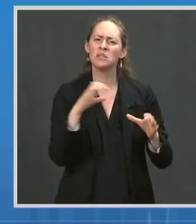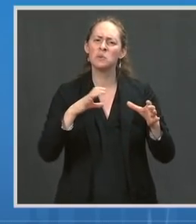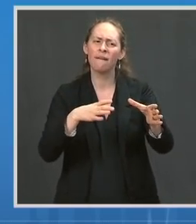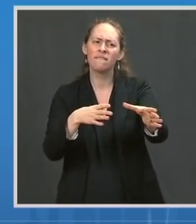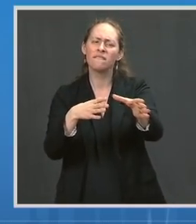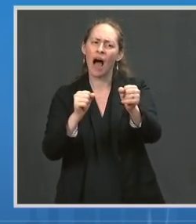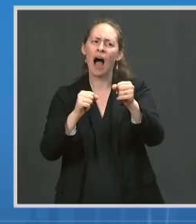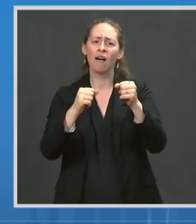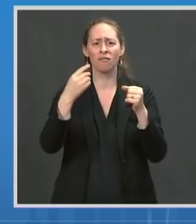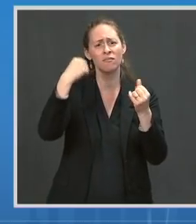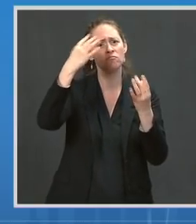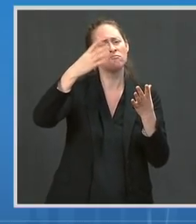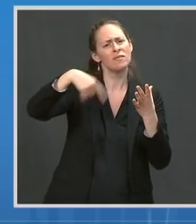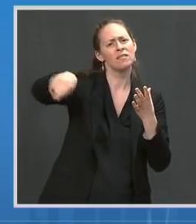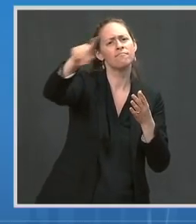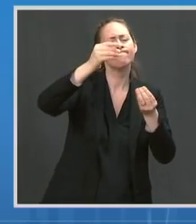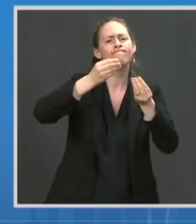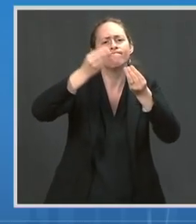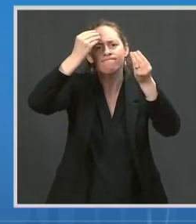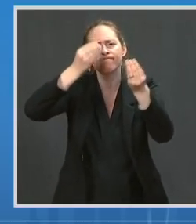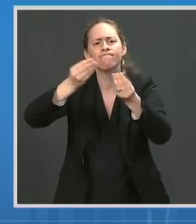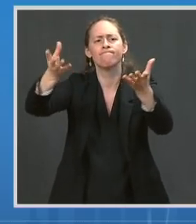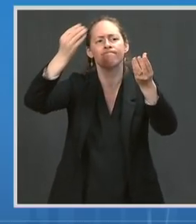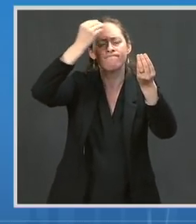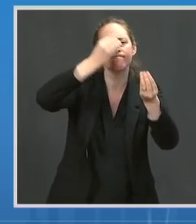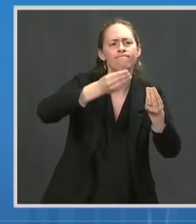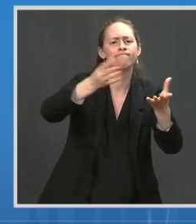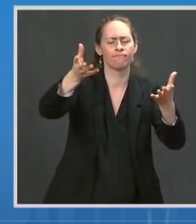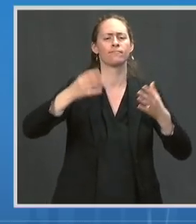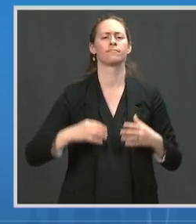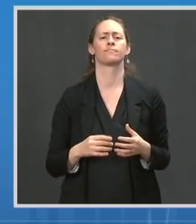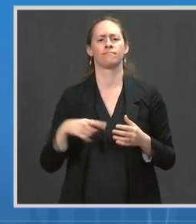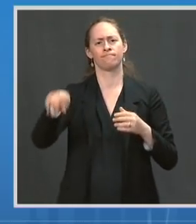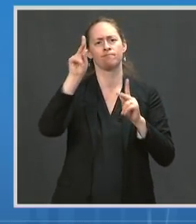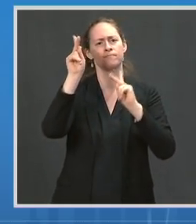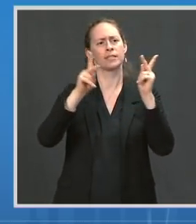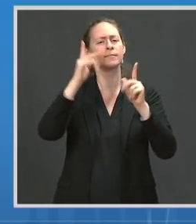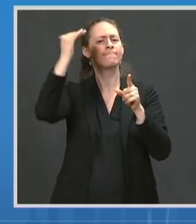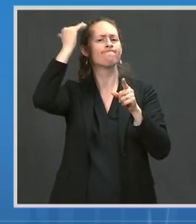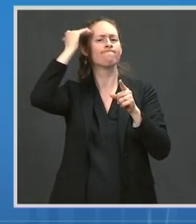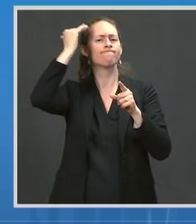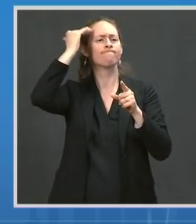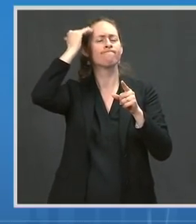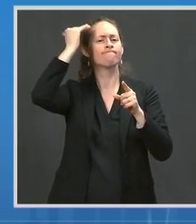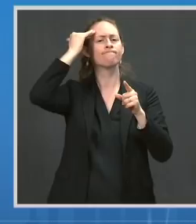is that what we found is really extremely rare cases,